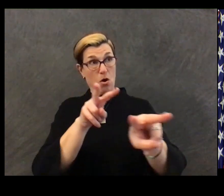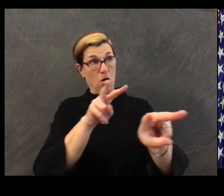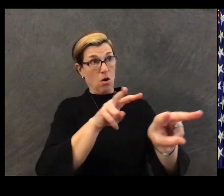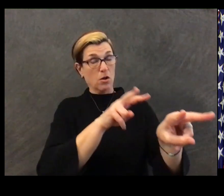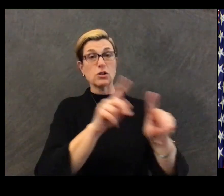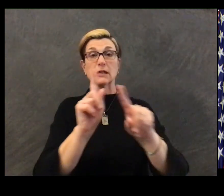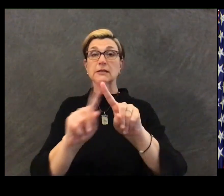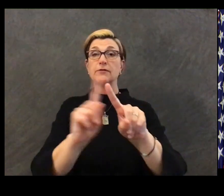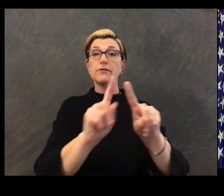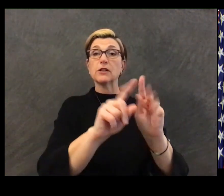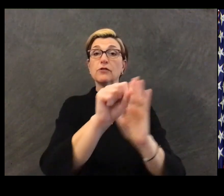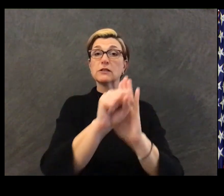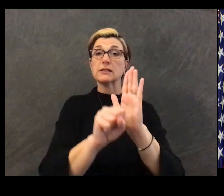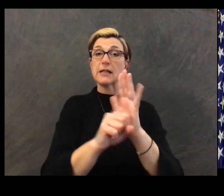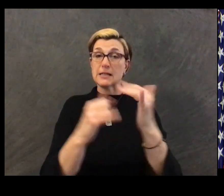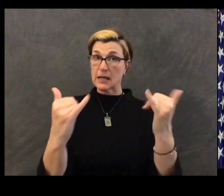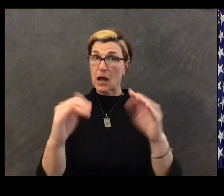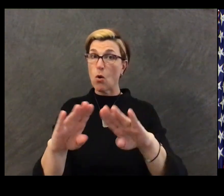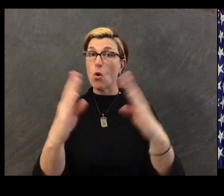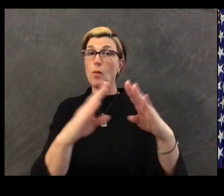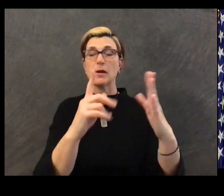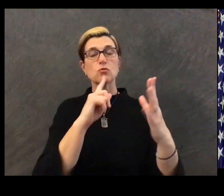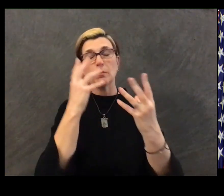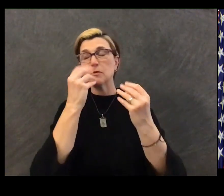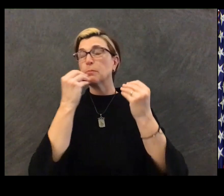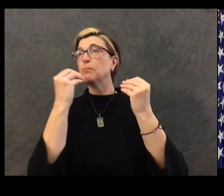it's a beautiful thing to see as restrictions are lifted we must maintain